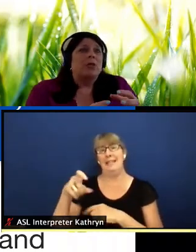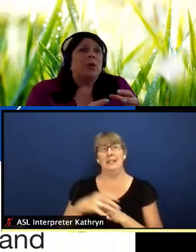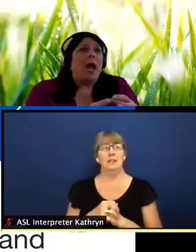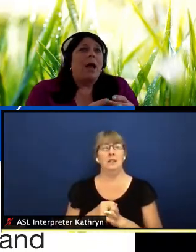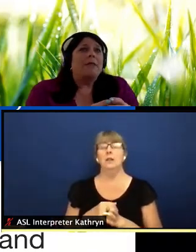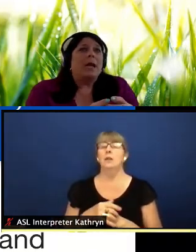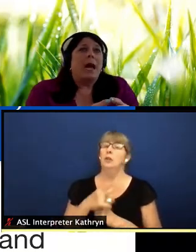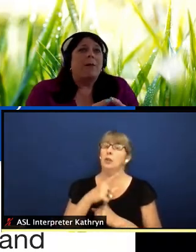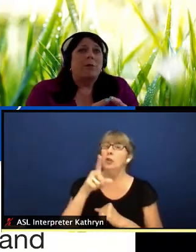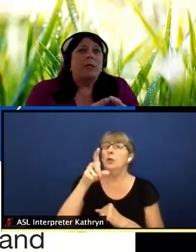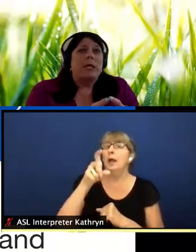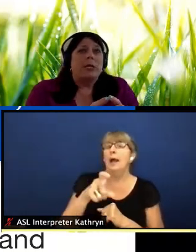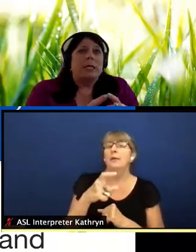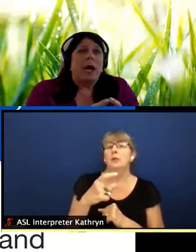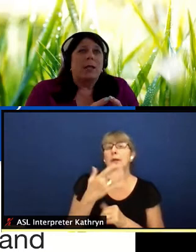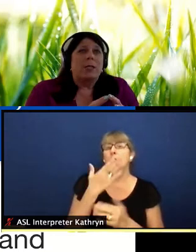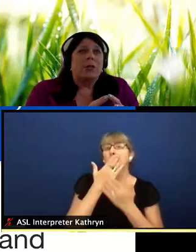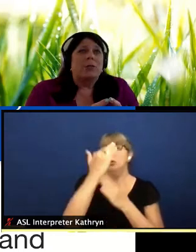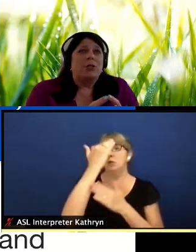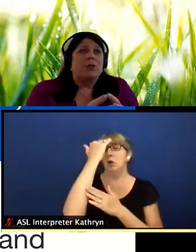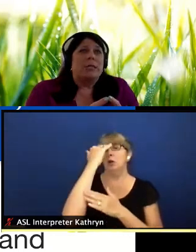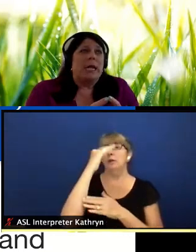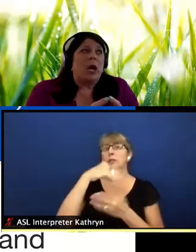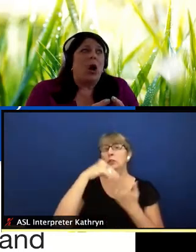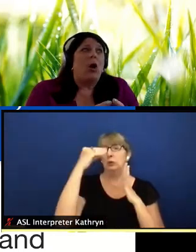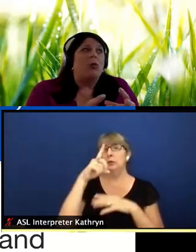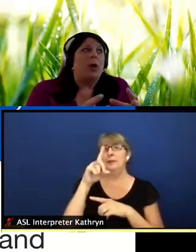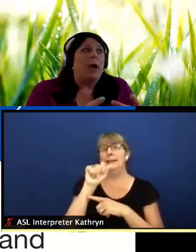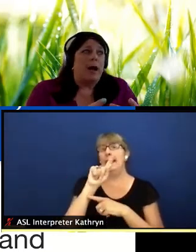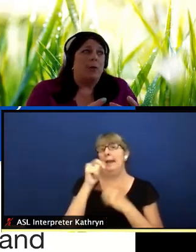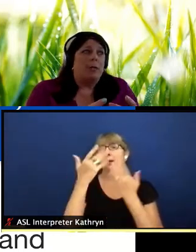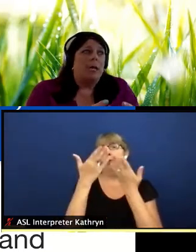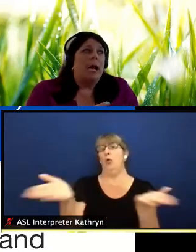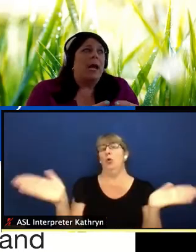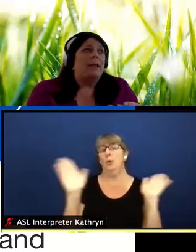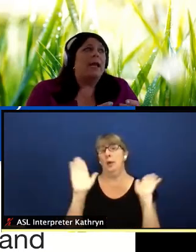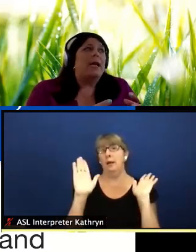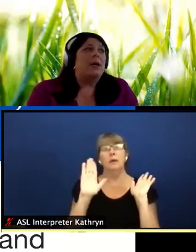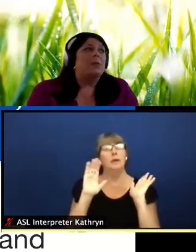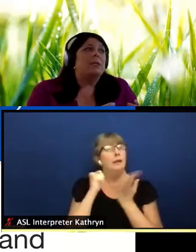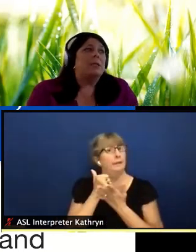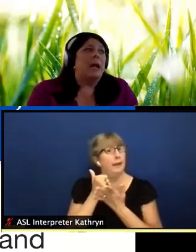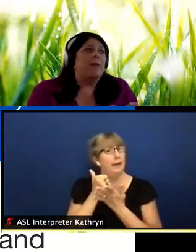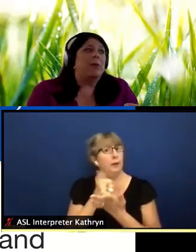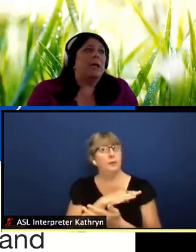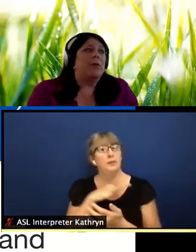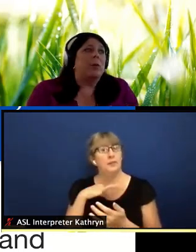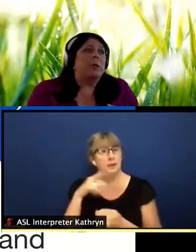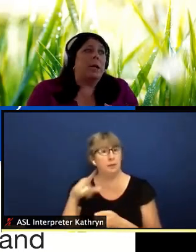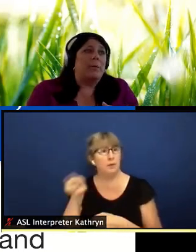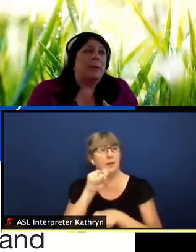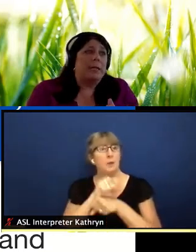So you have to have a really good knowledge of student data, all around. And that helps the staff when they work with IEP teams